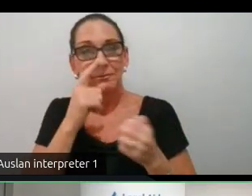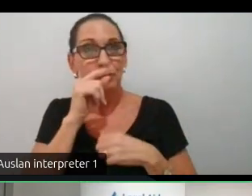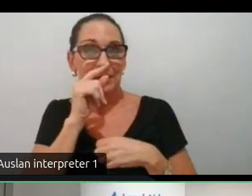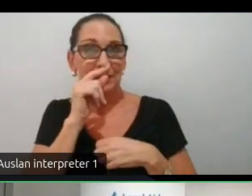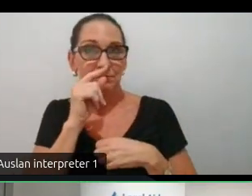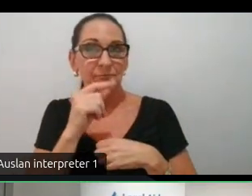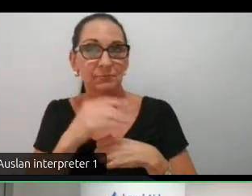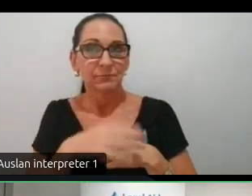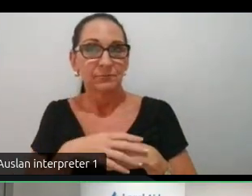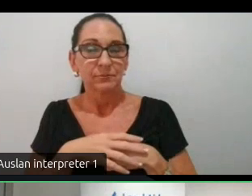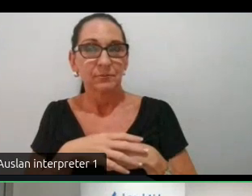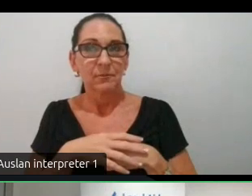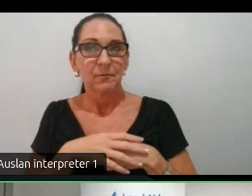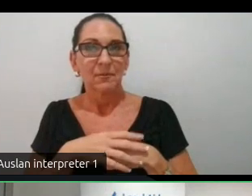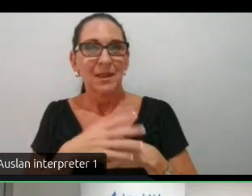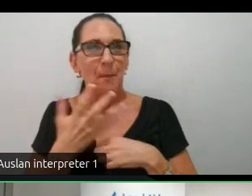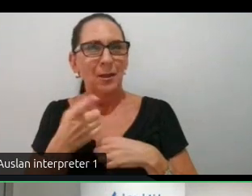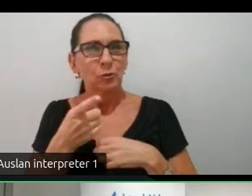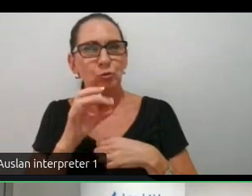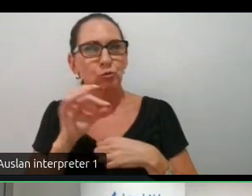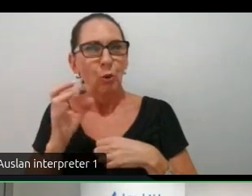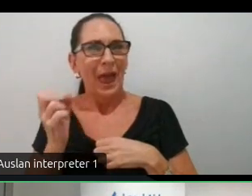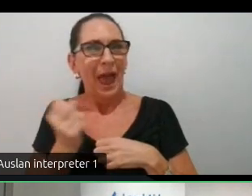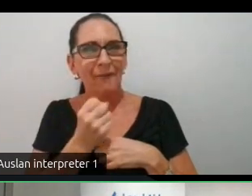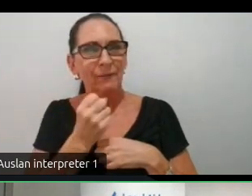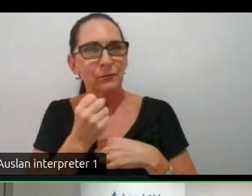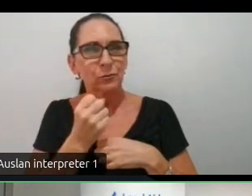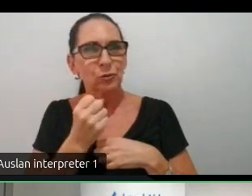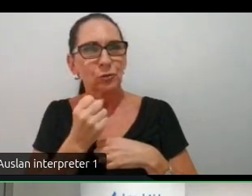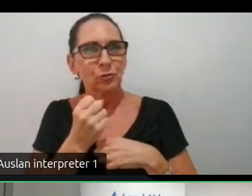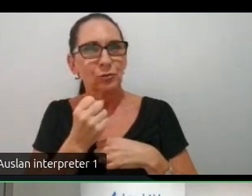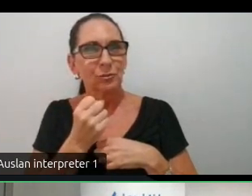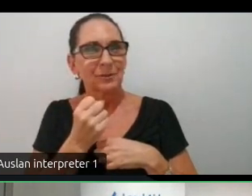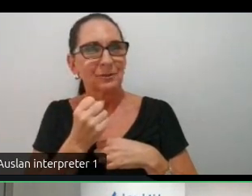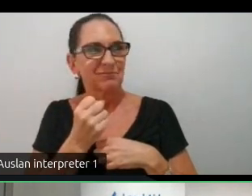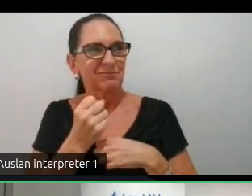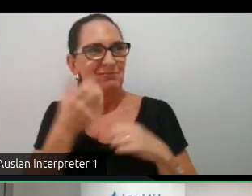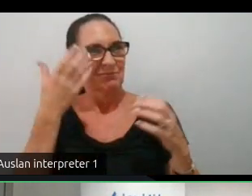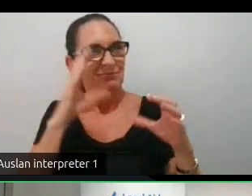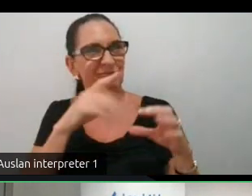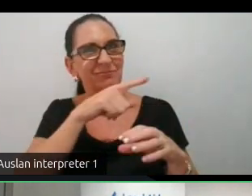you're entitled to. Um, but you just you don't have to sleep on the in-laws couch for longer